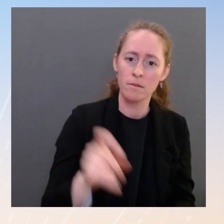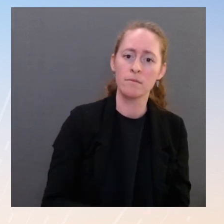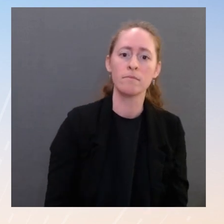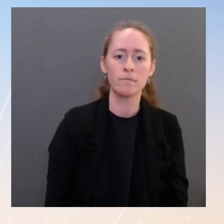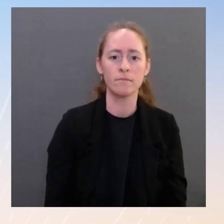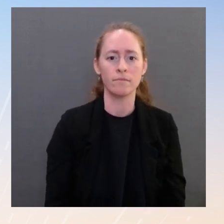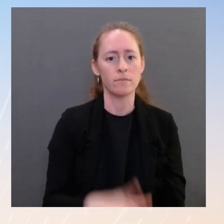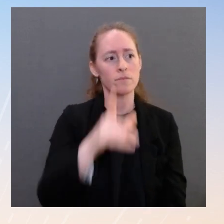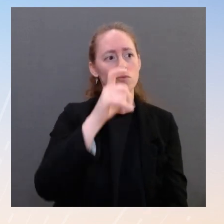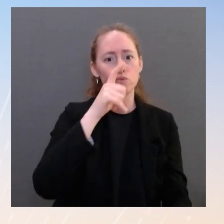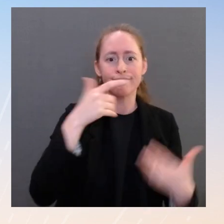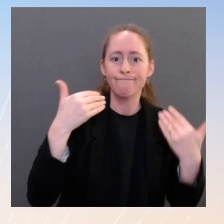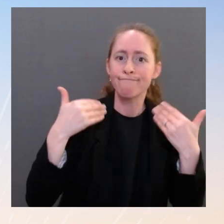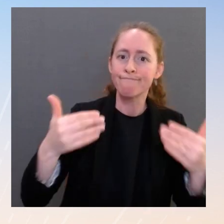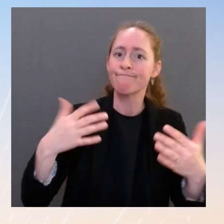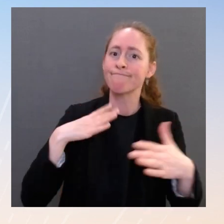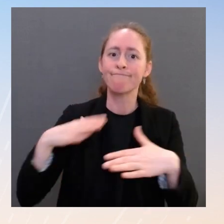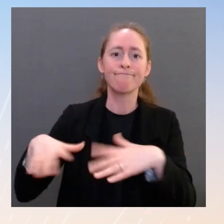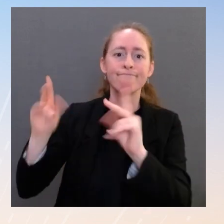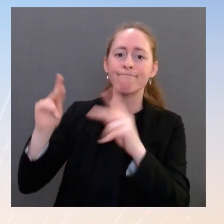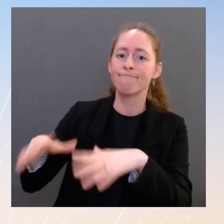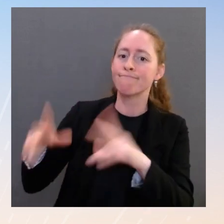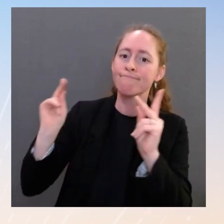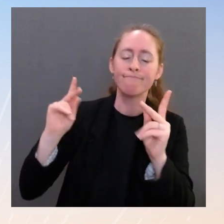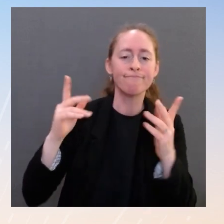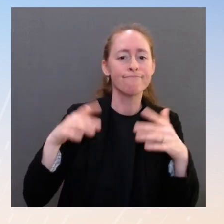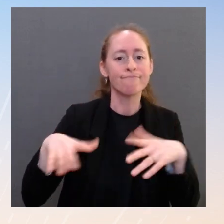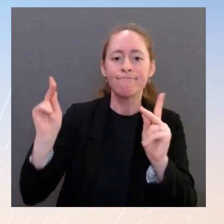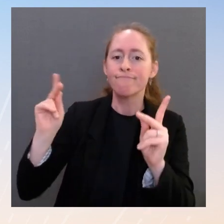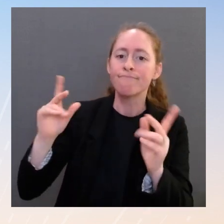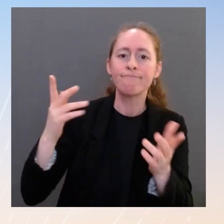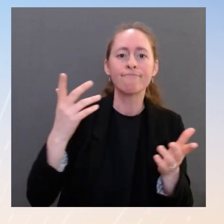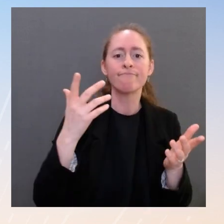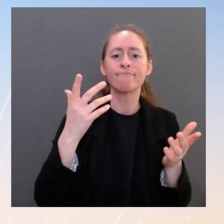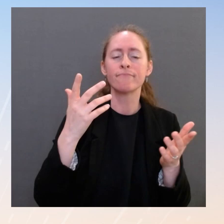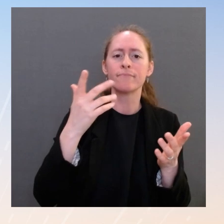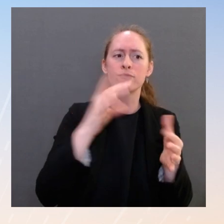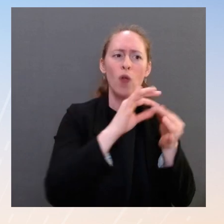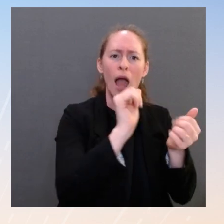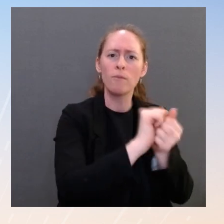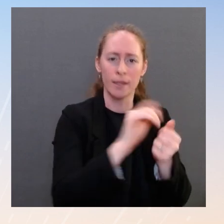Ms. Psaki: It's a good question. What I can tell you at this point is that there's legislation he'd be happy to sign